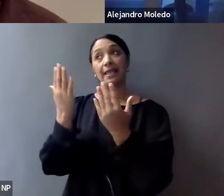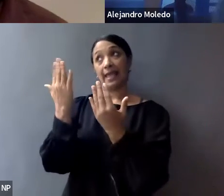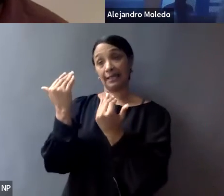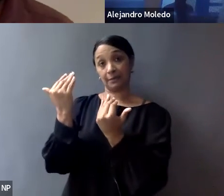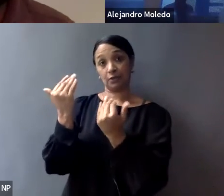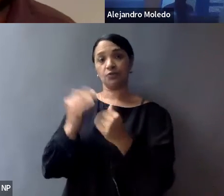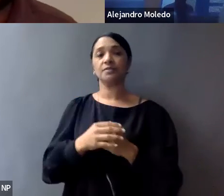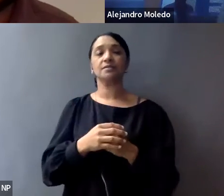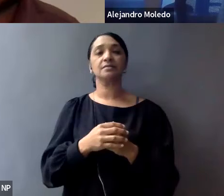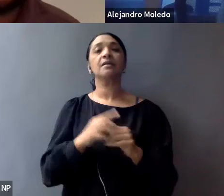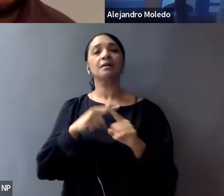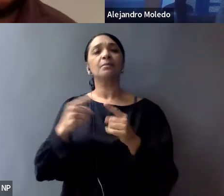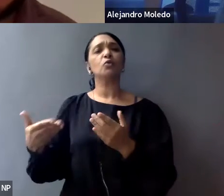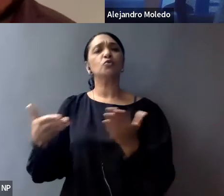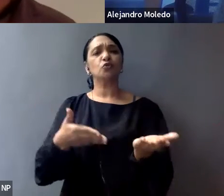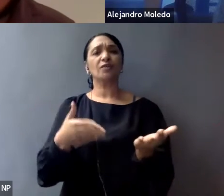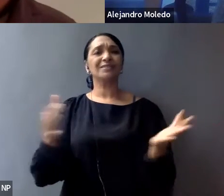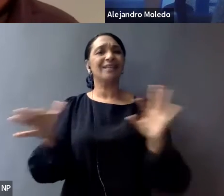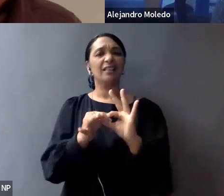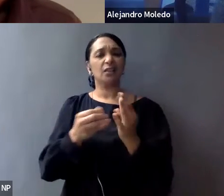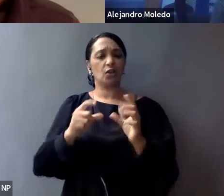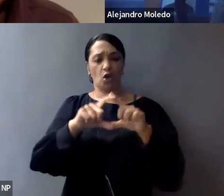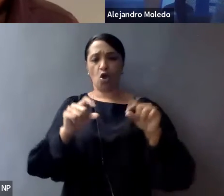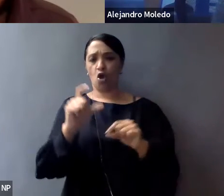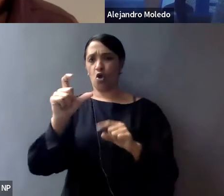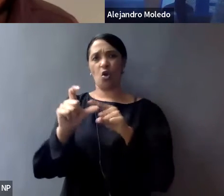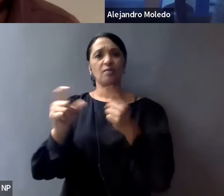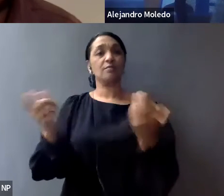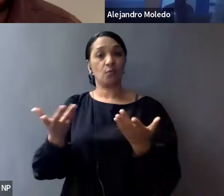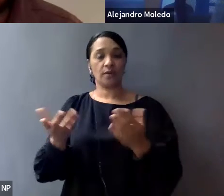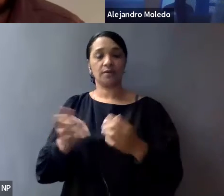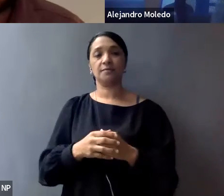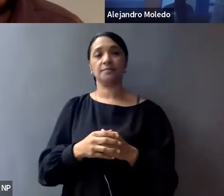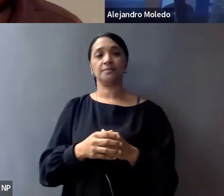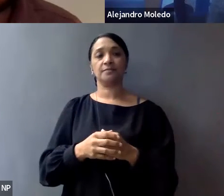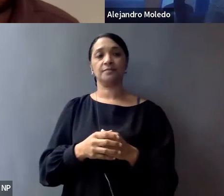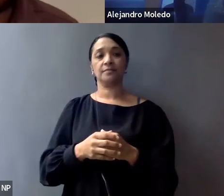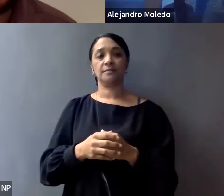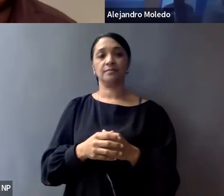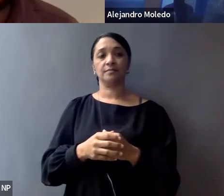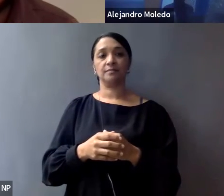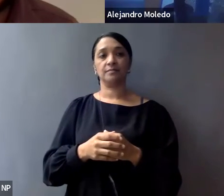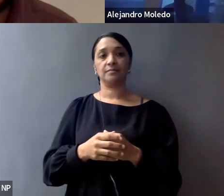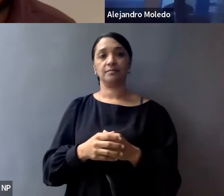and the services included in the card. One is if we expect free of charge access